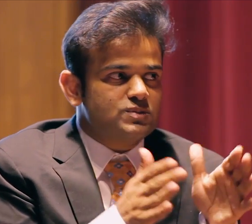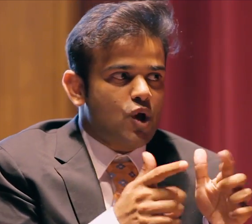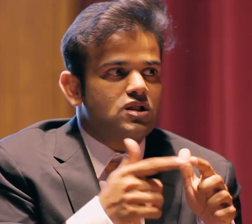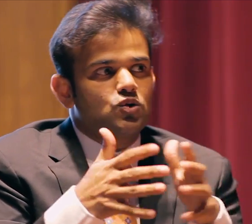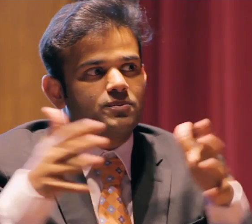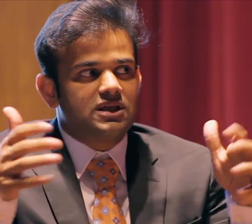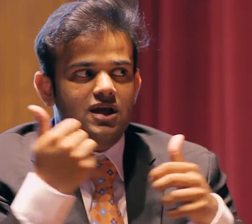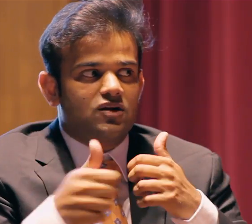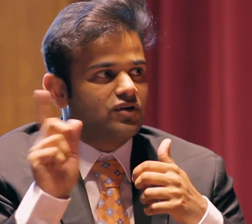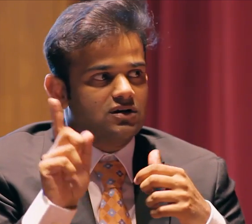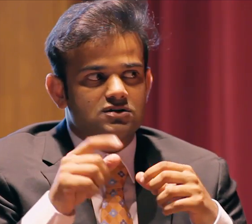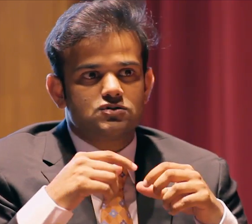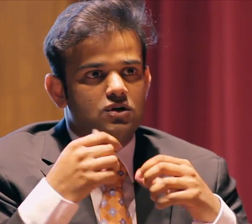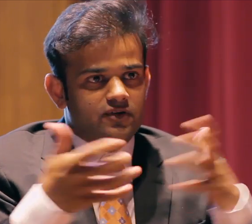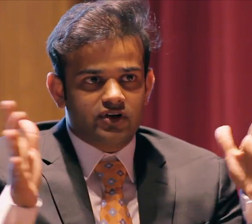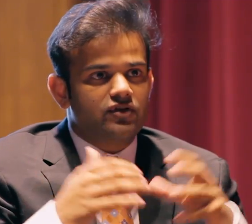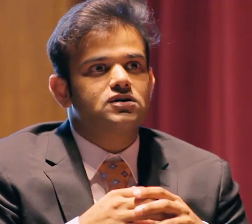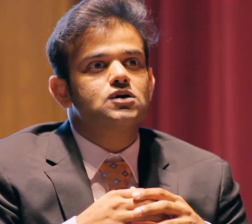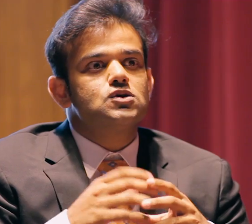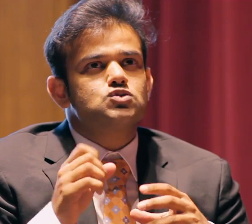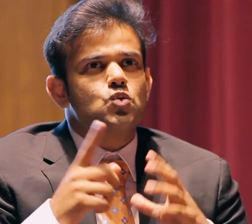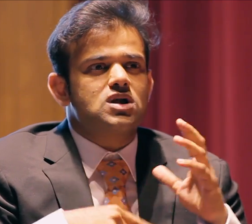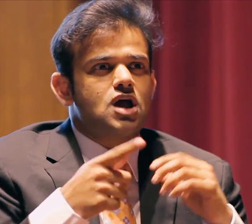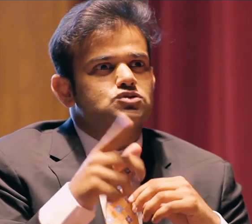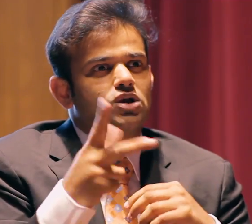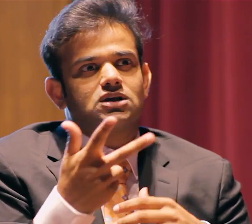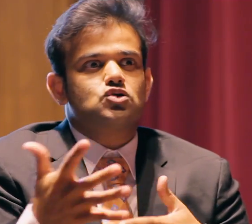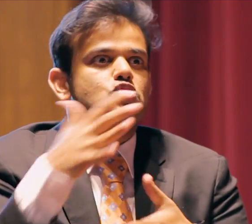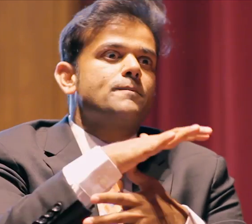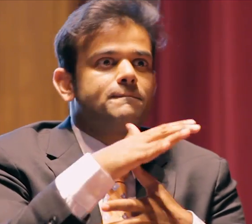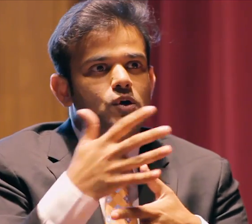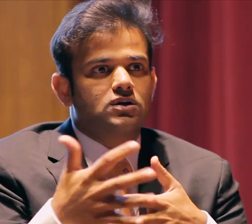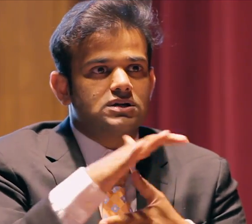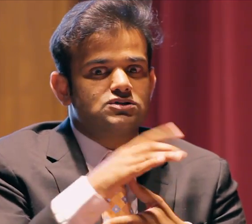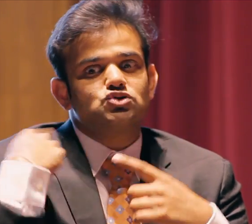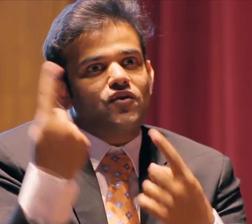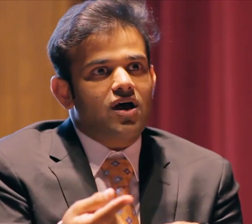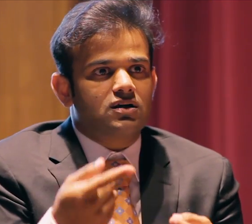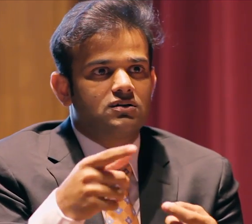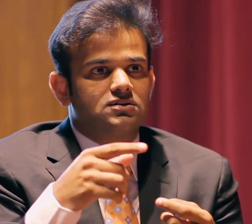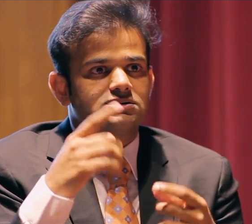[Vai] It's possible to start from small to grow to that size, so what's the,